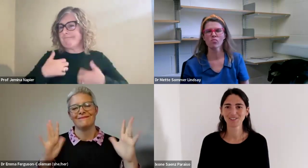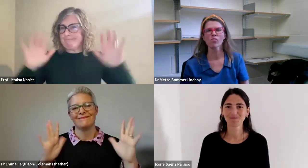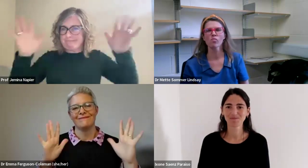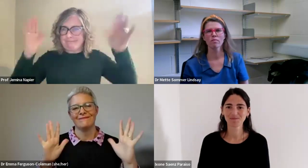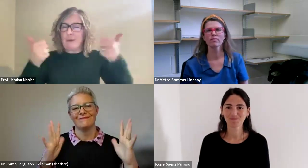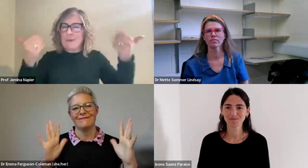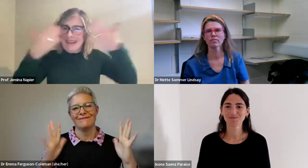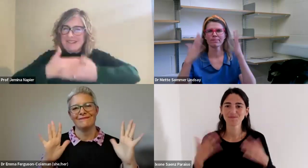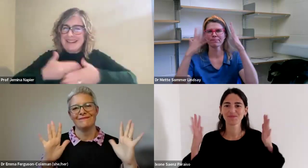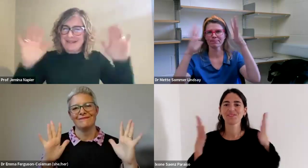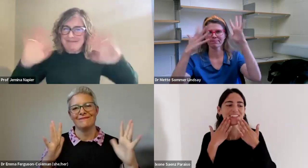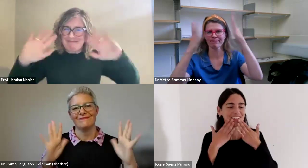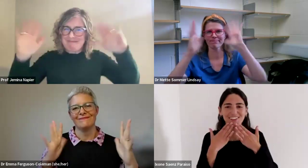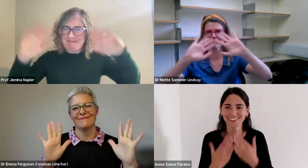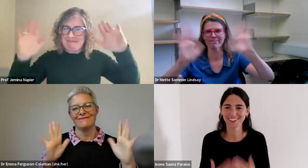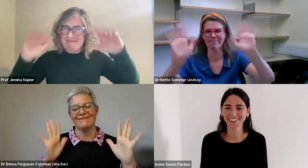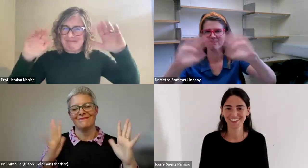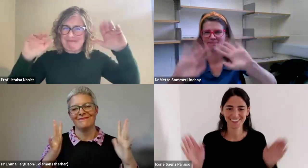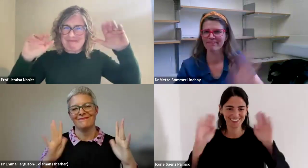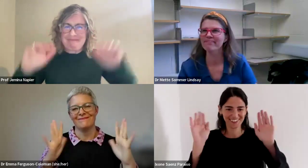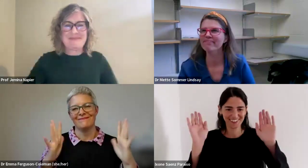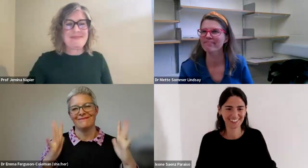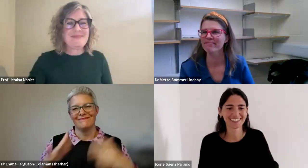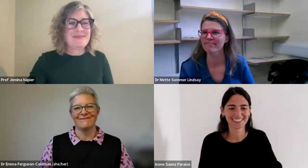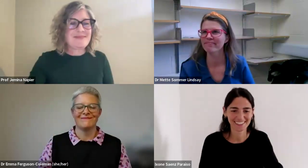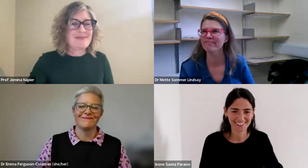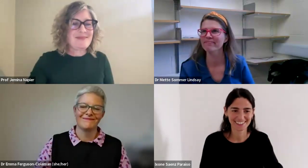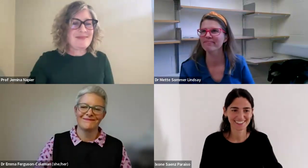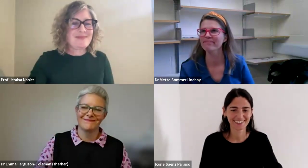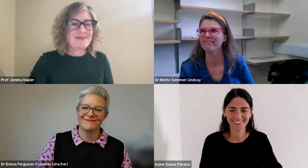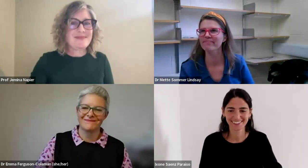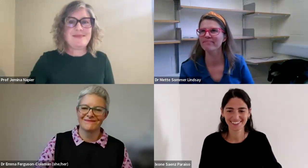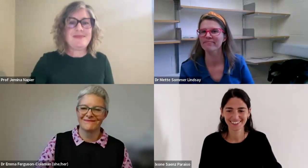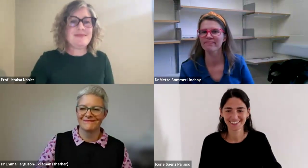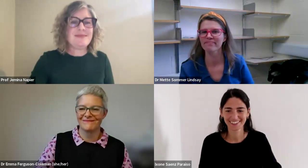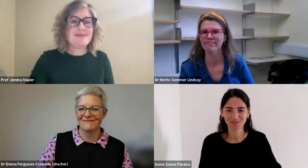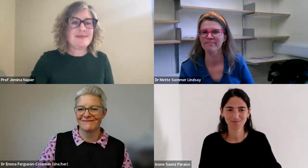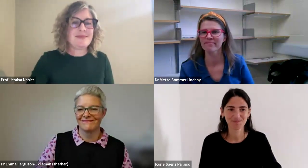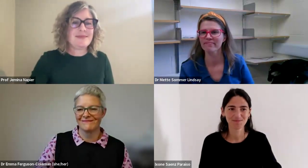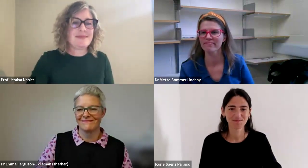your questions your comments, and your attendance have a good evening.